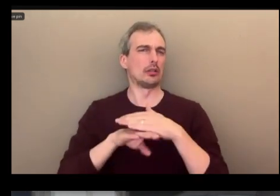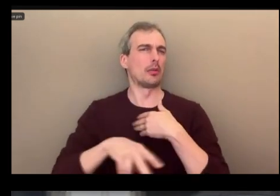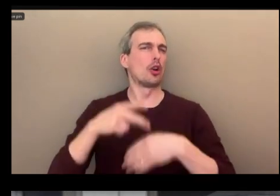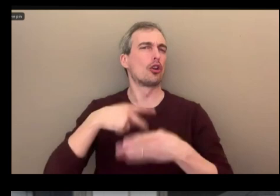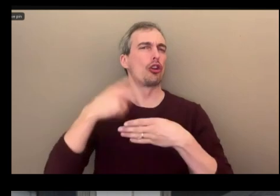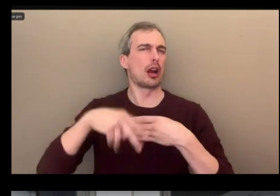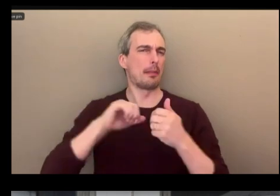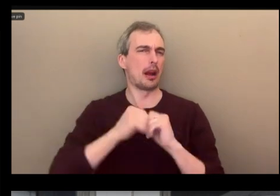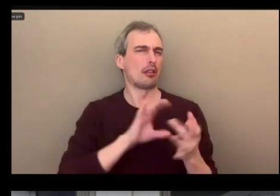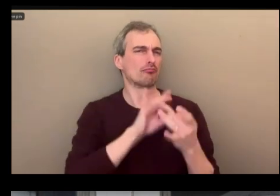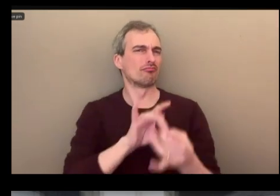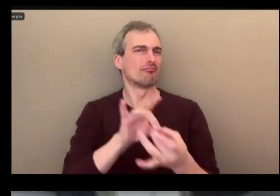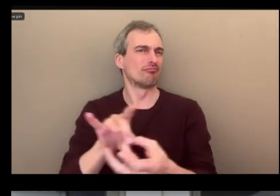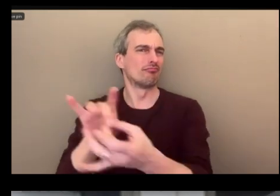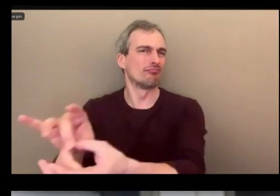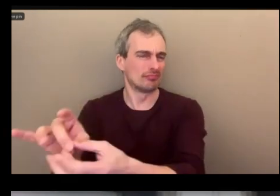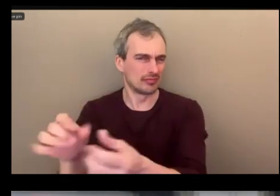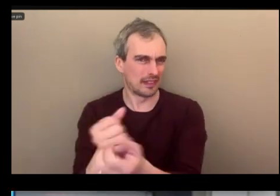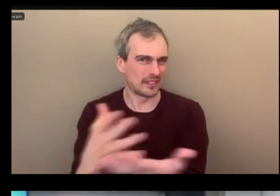current rally cry that we've had.